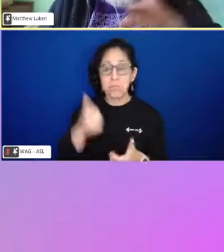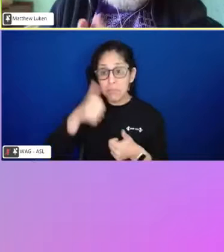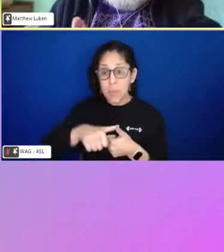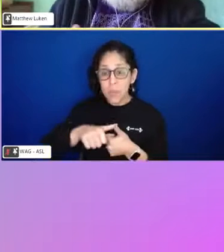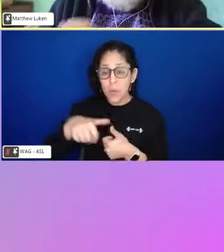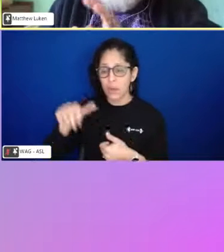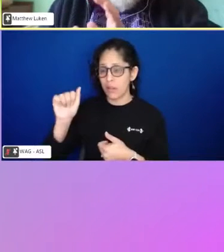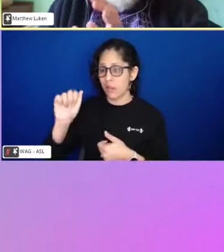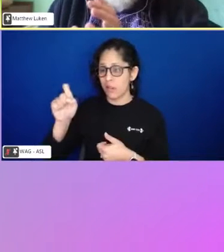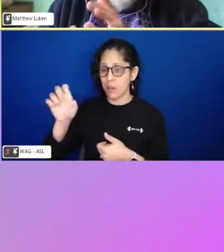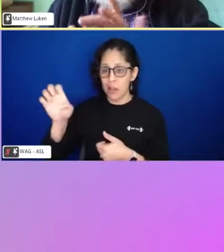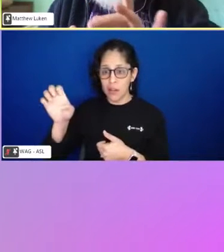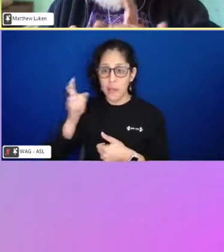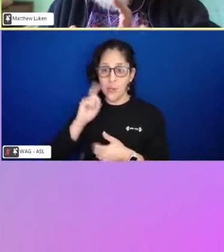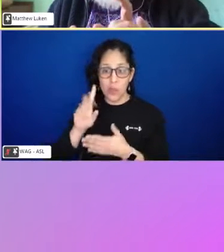different